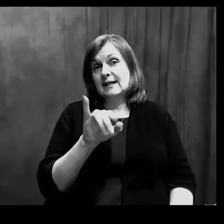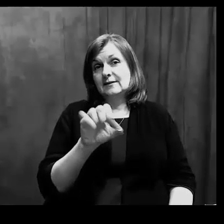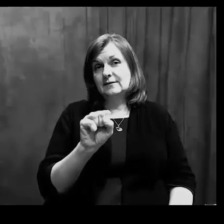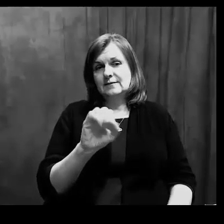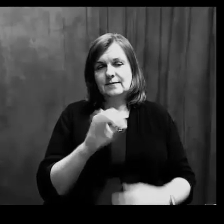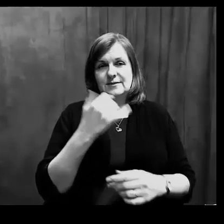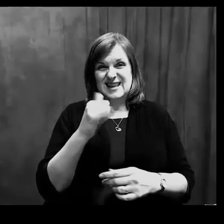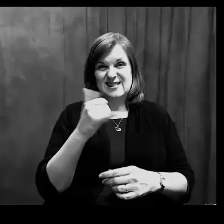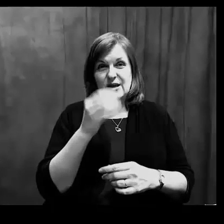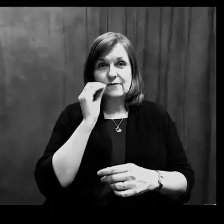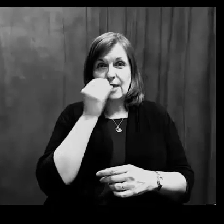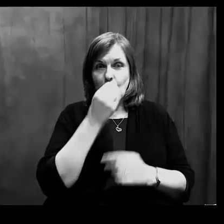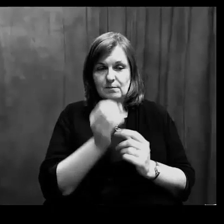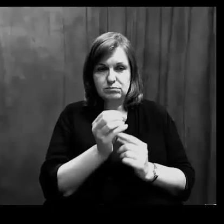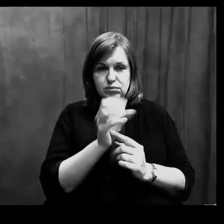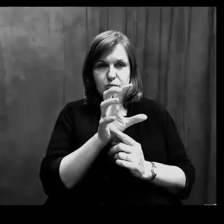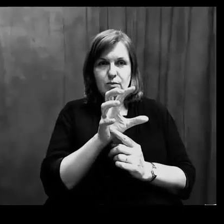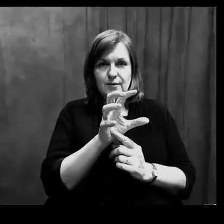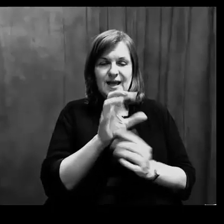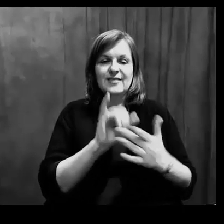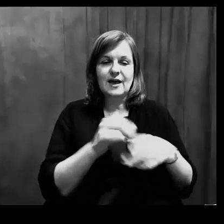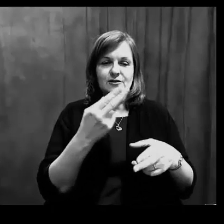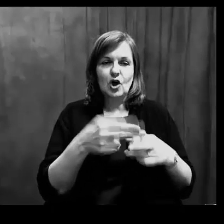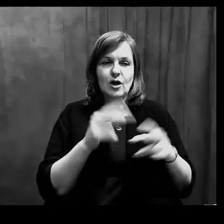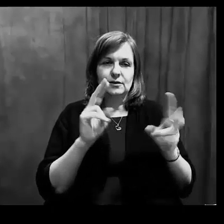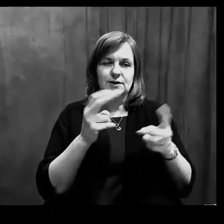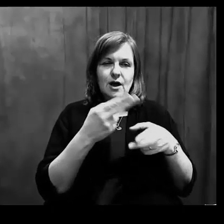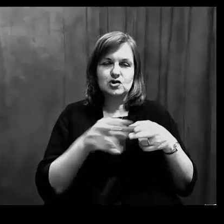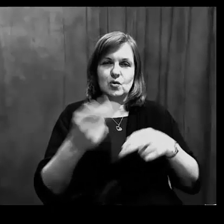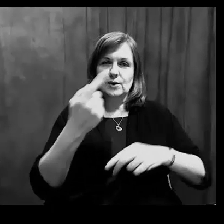and so will we look at those they are what we consider a short day plant